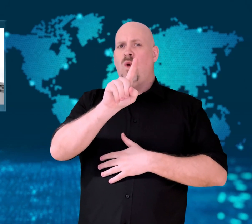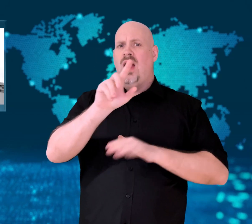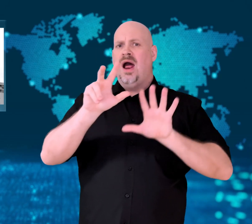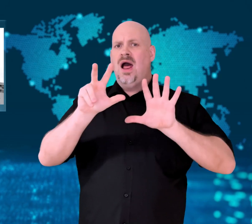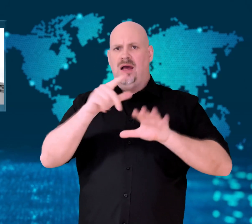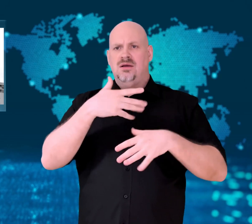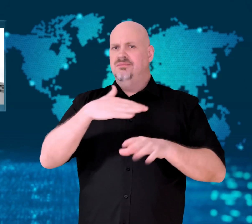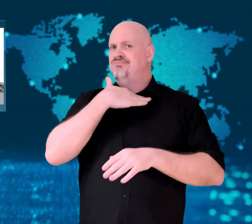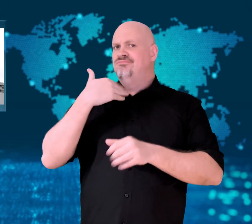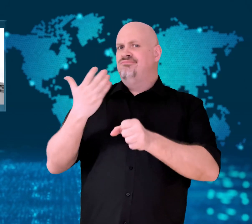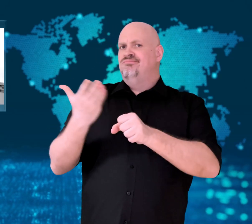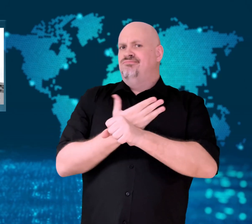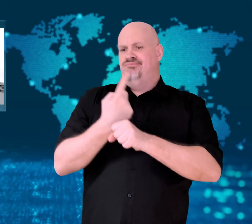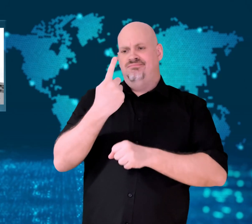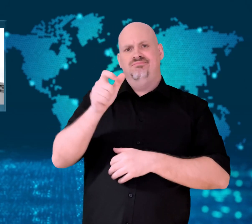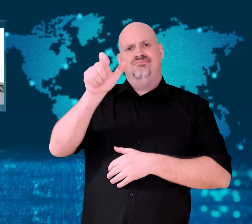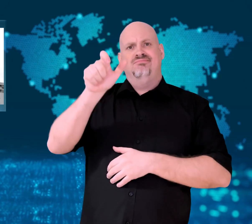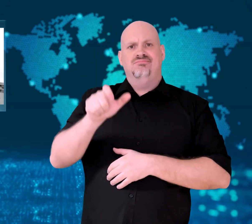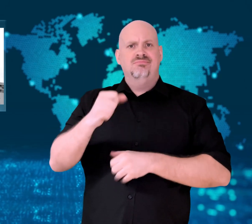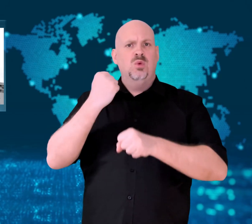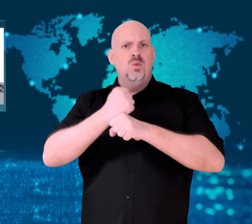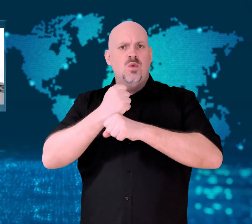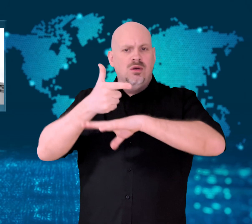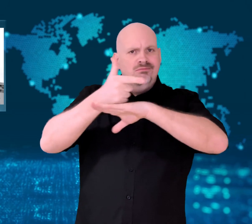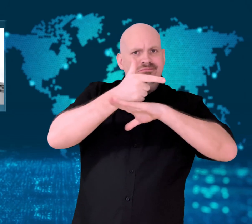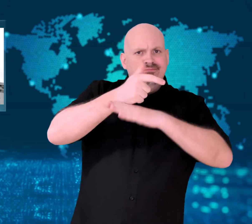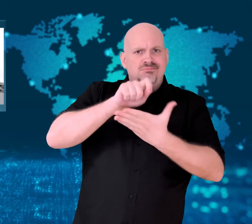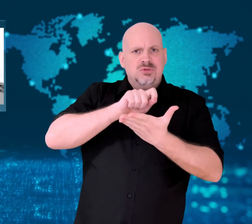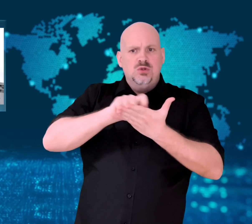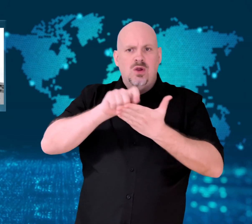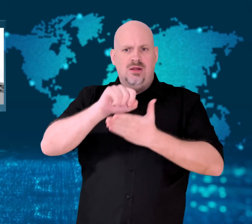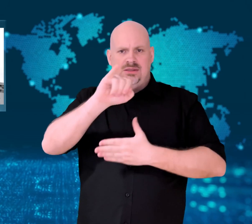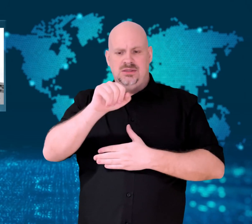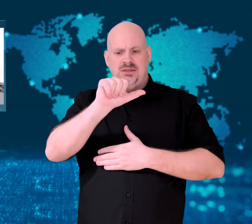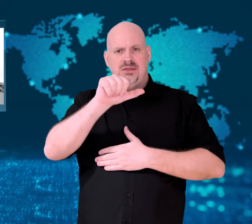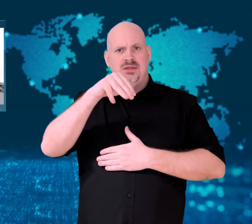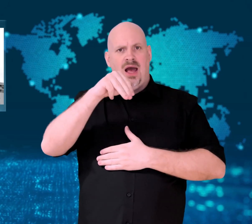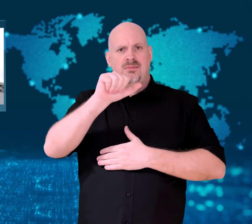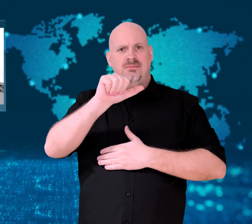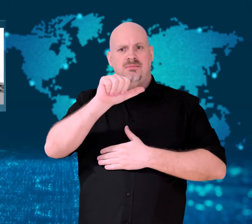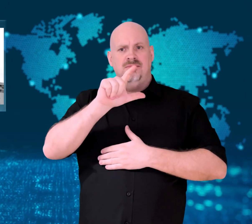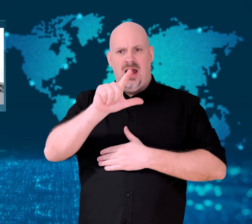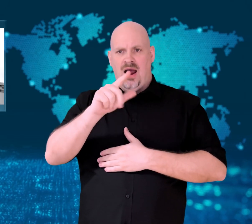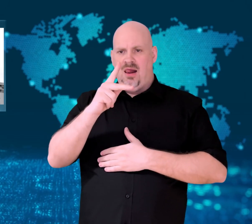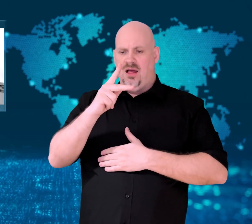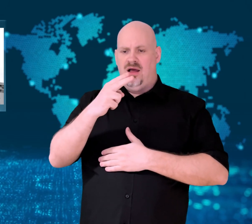journalist, Jamal Khashoggi, was killed in 2018.